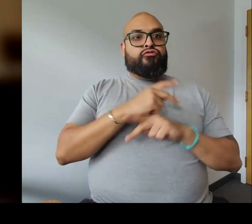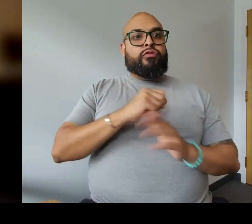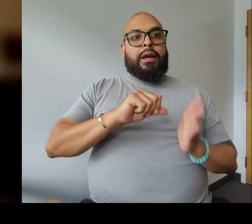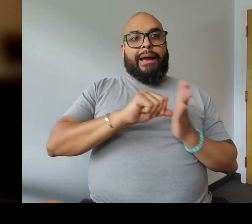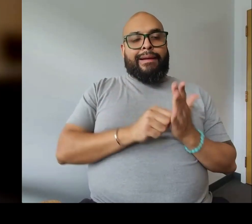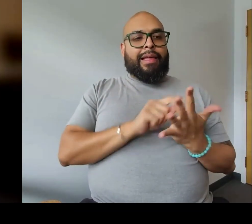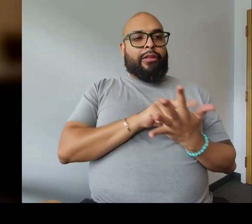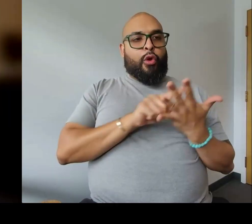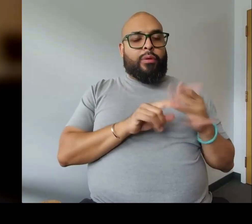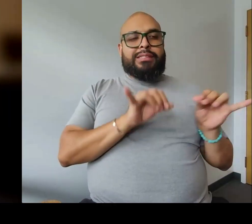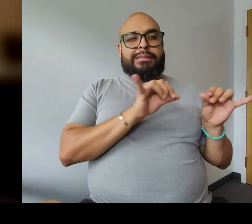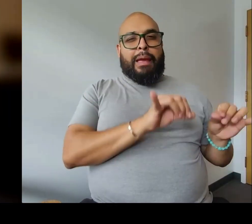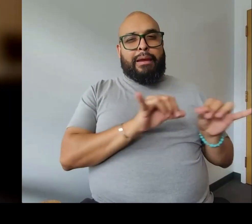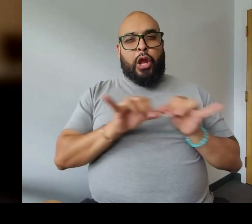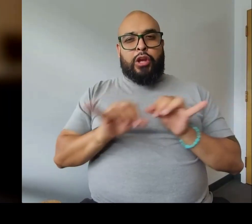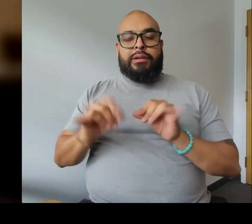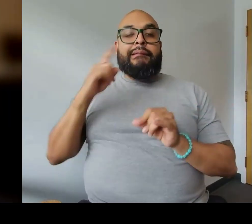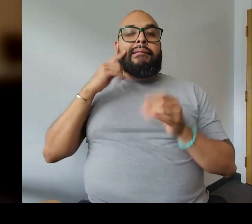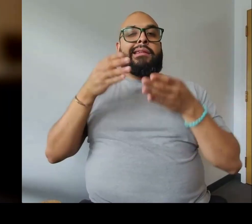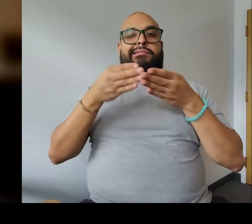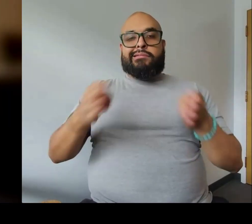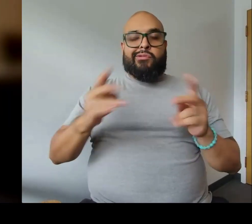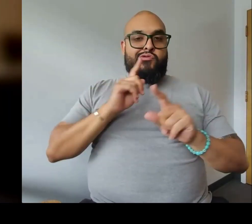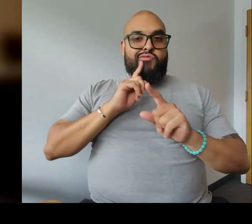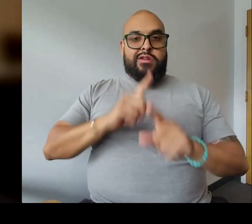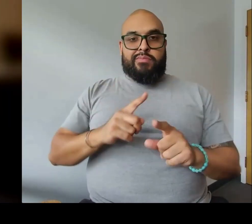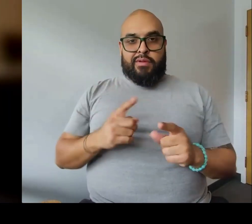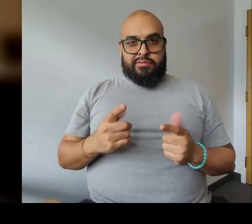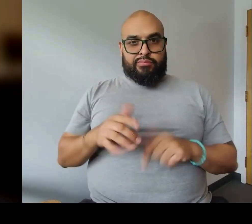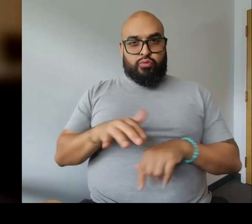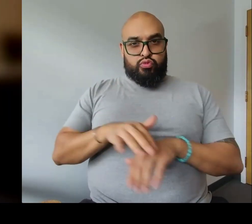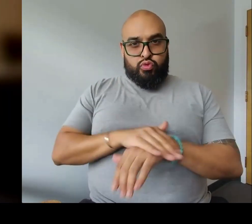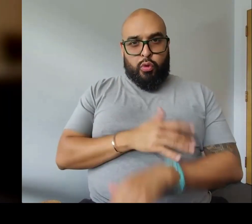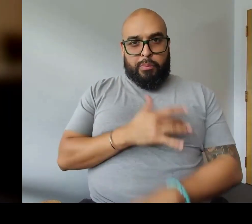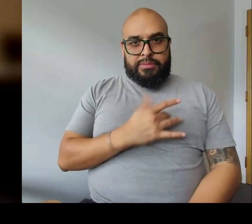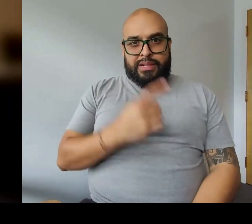So I would, you know, go over all responses, you know, slow response to reading Braille.